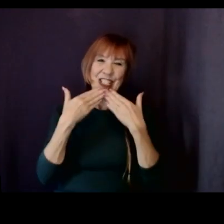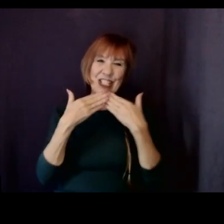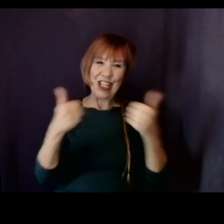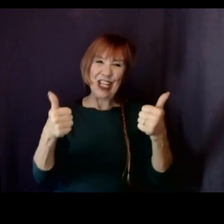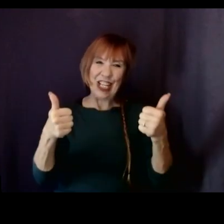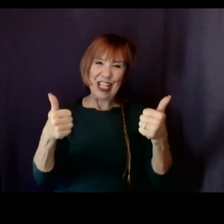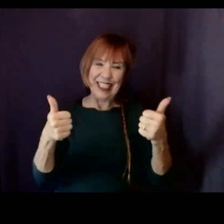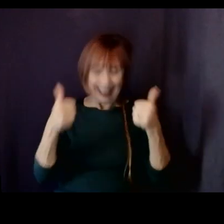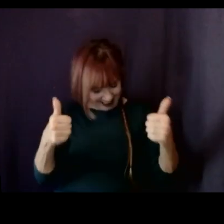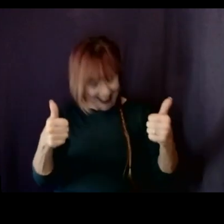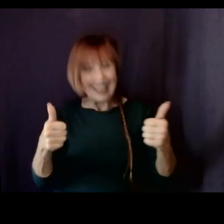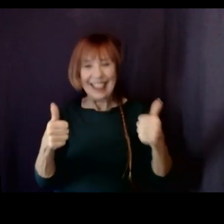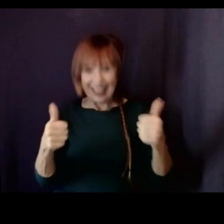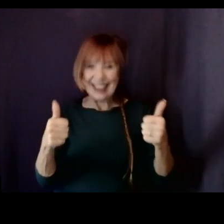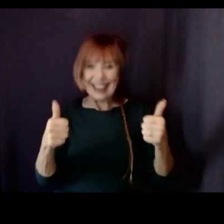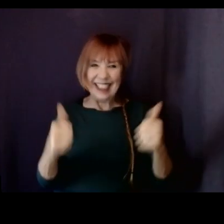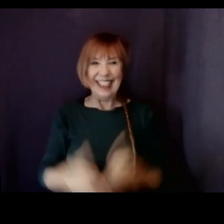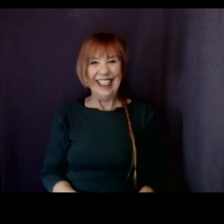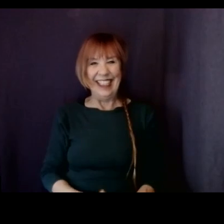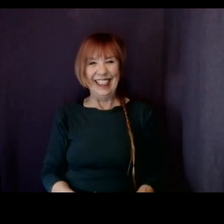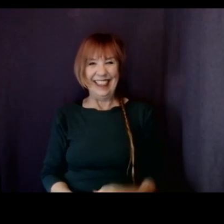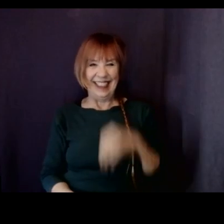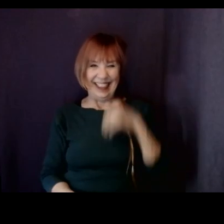How'd I do? Good, all right.